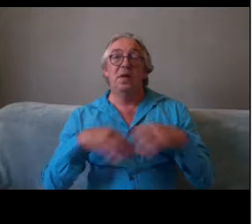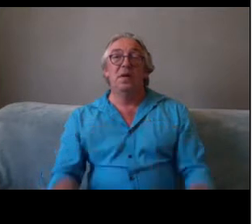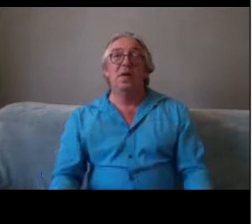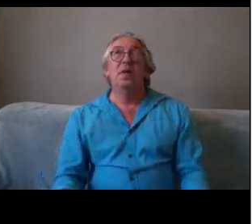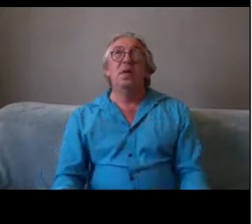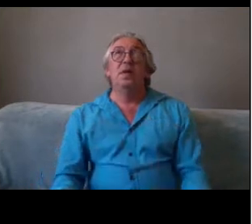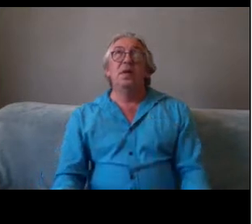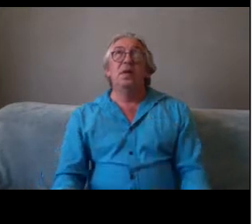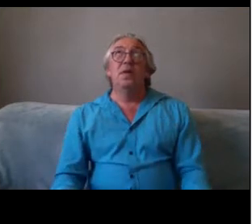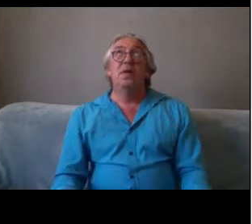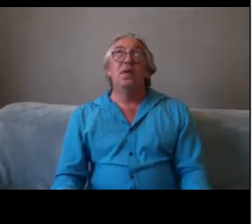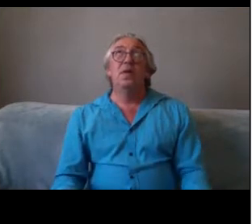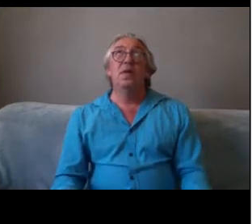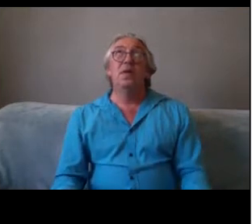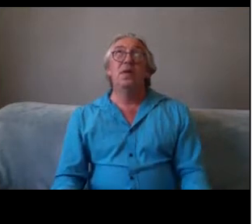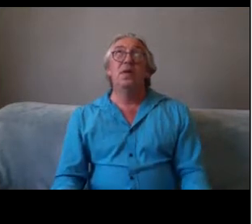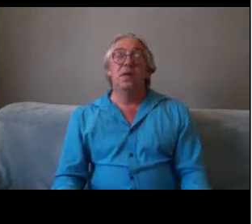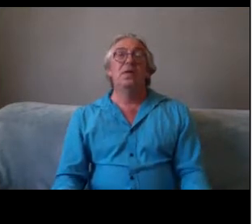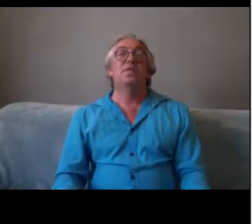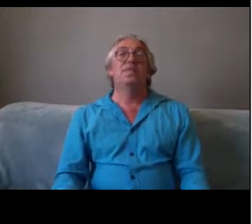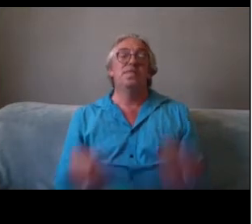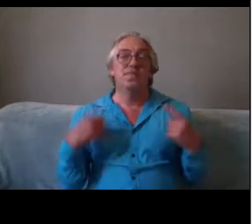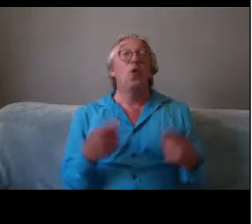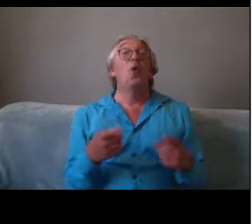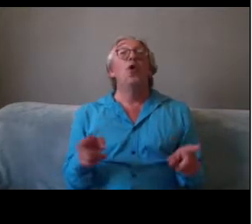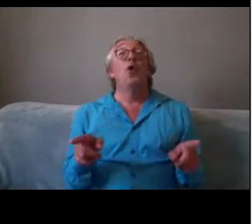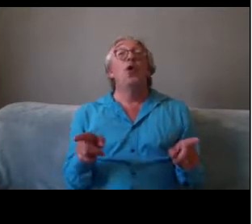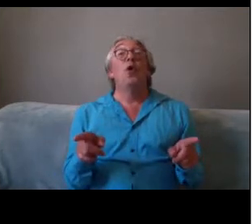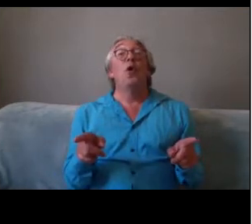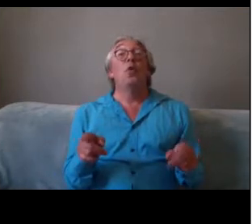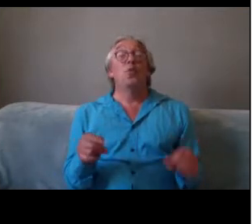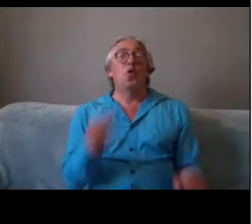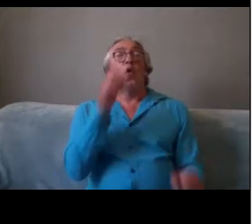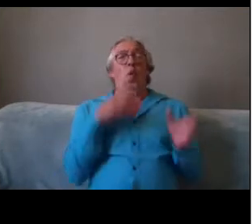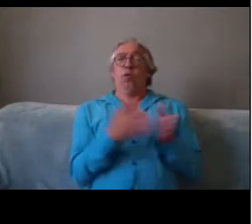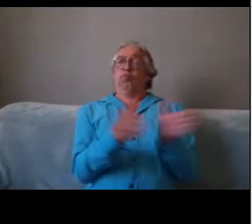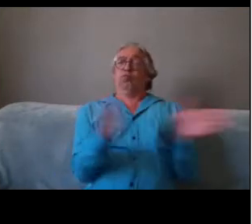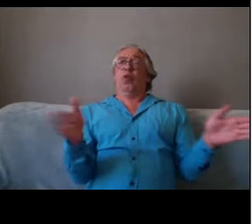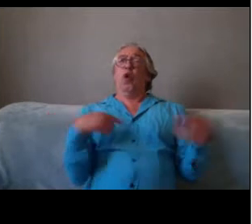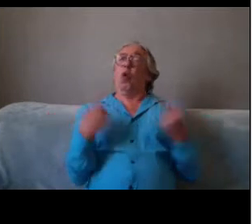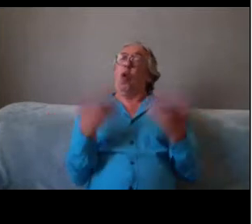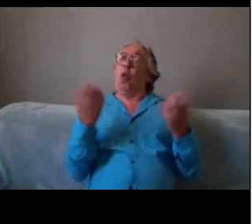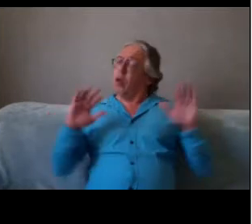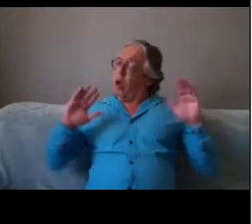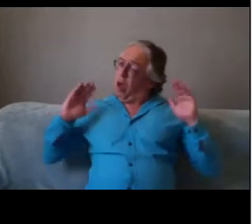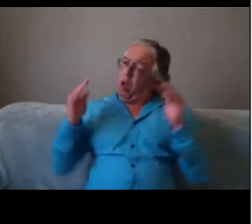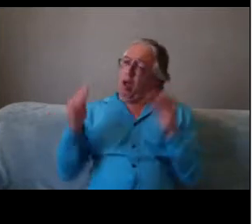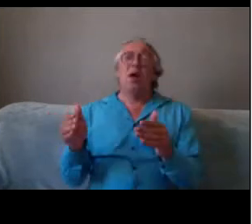It makes the mobility challenging, not to mention a Master or PhD abroad